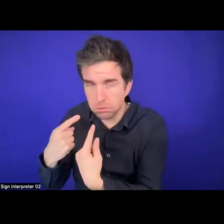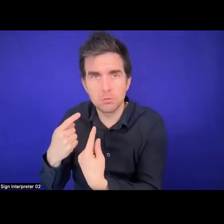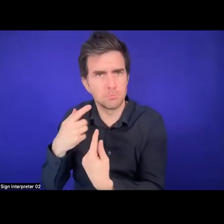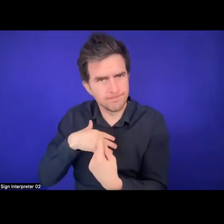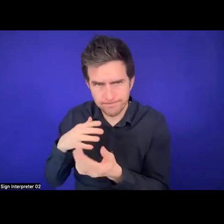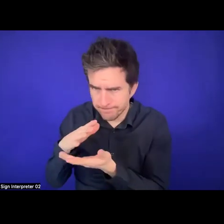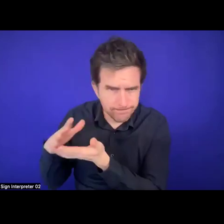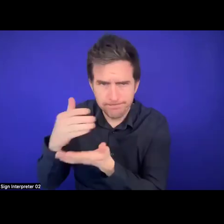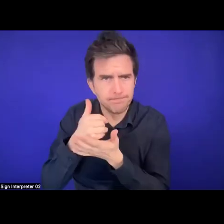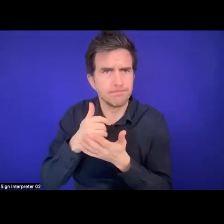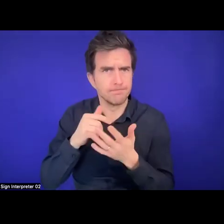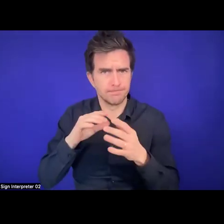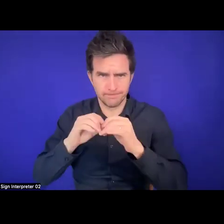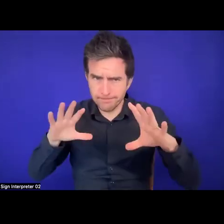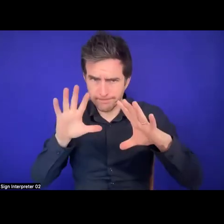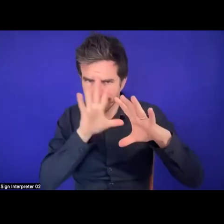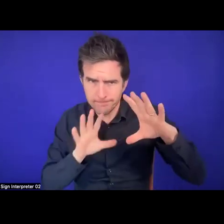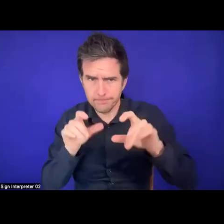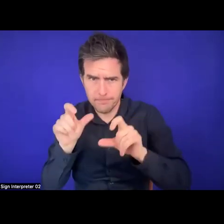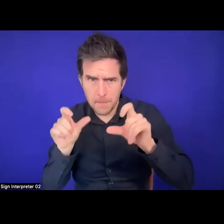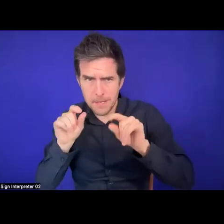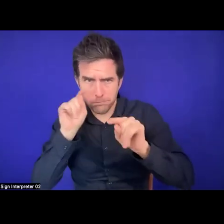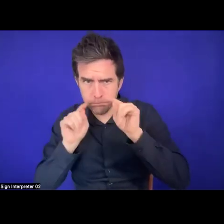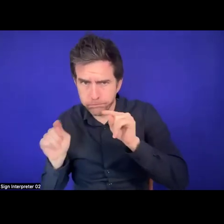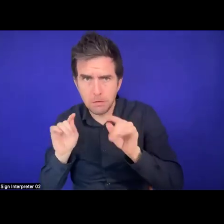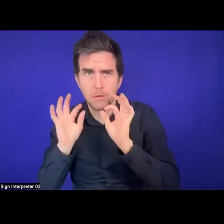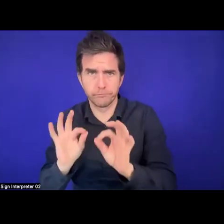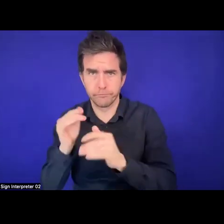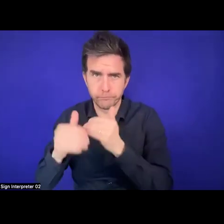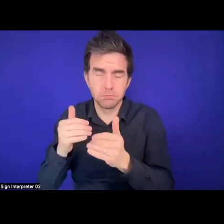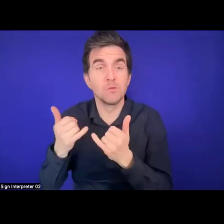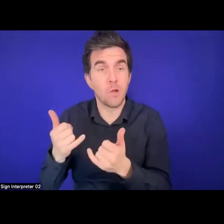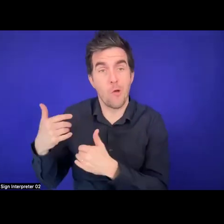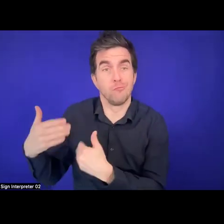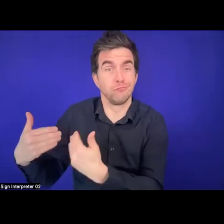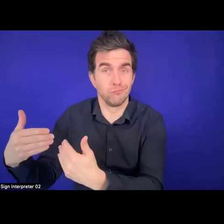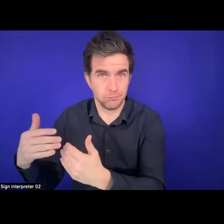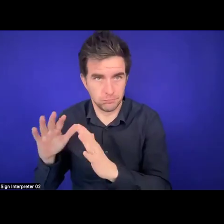good practice. So very much a lot of our advocacy work is very research --